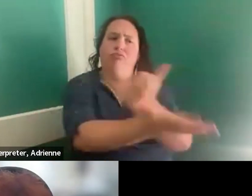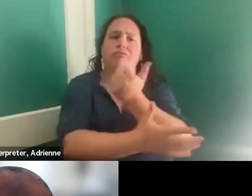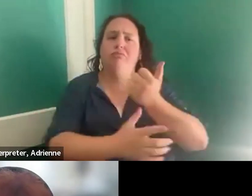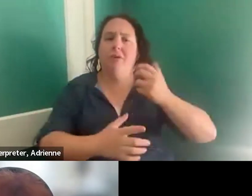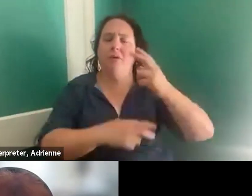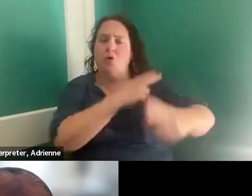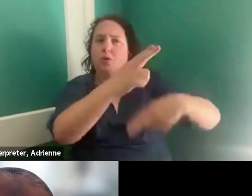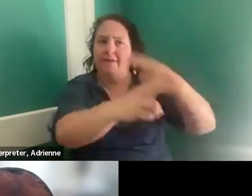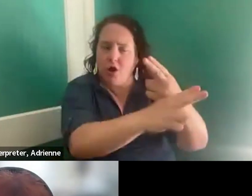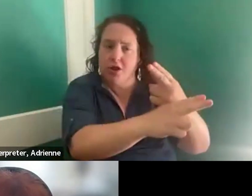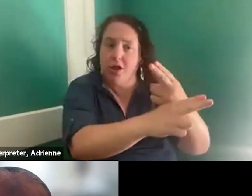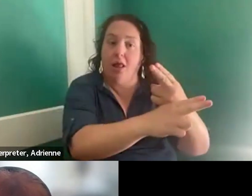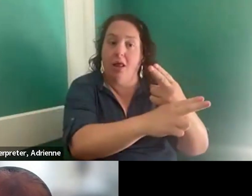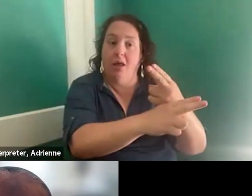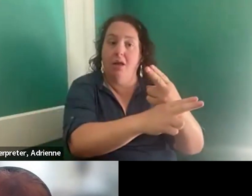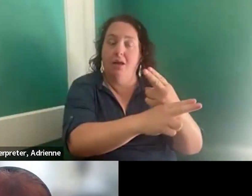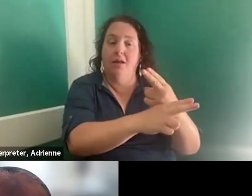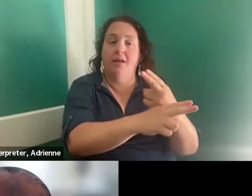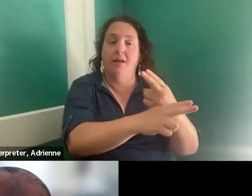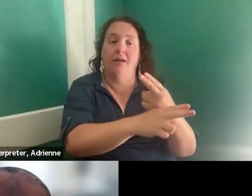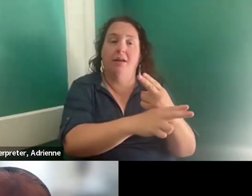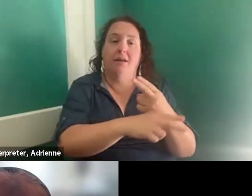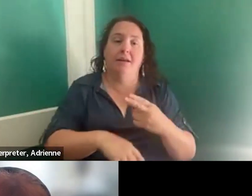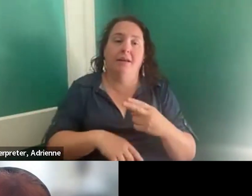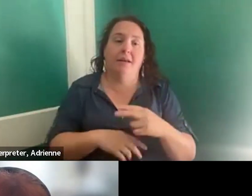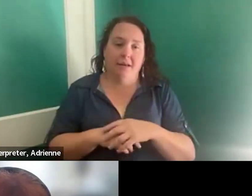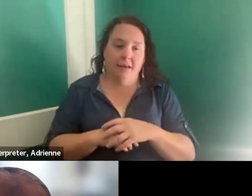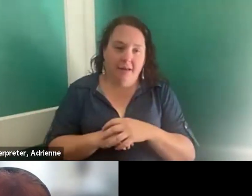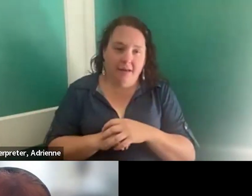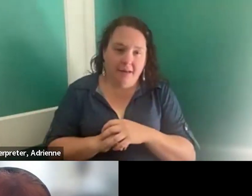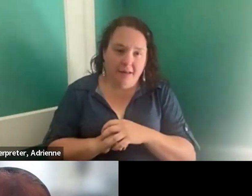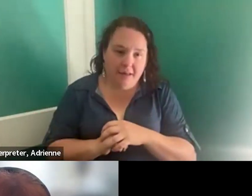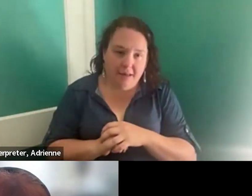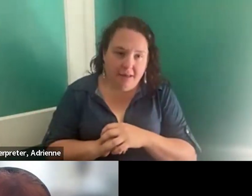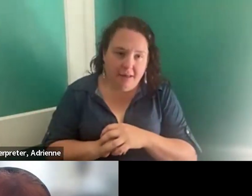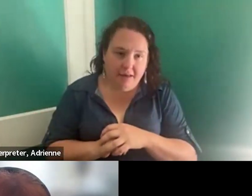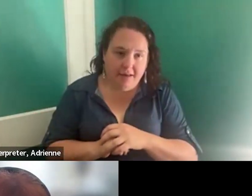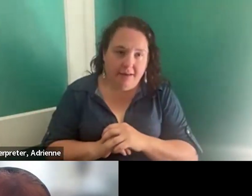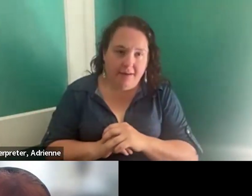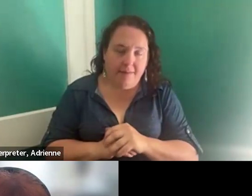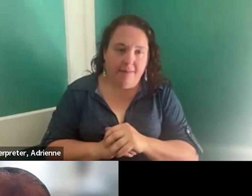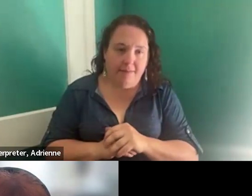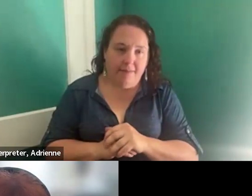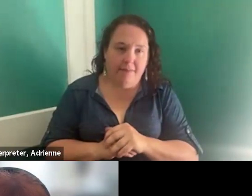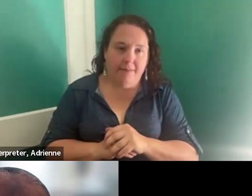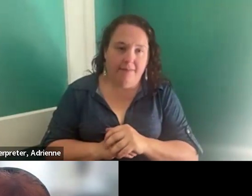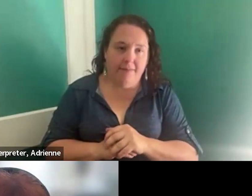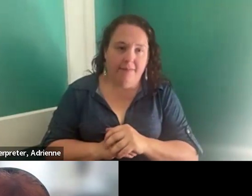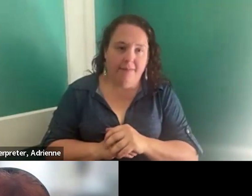And be sure that it is designed.